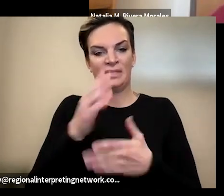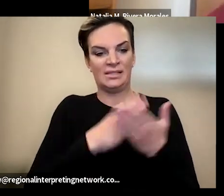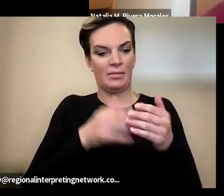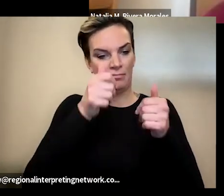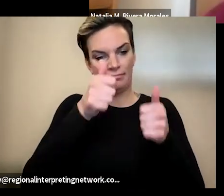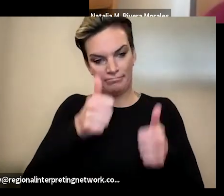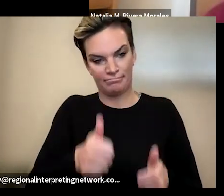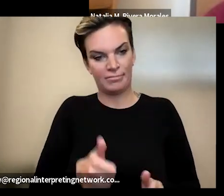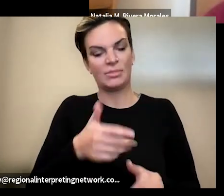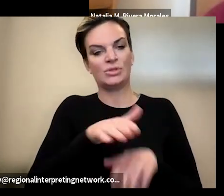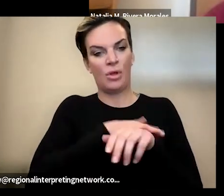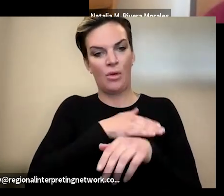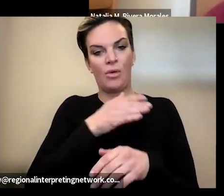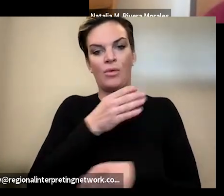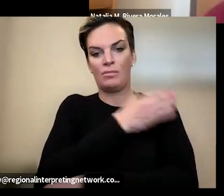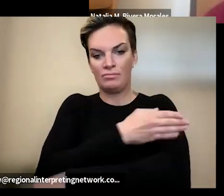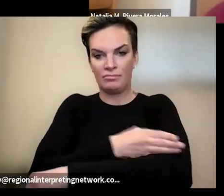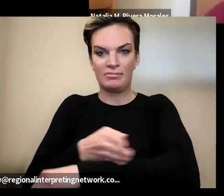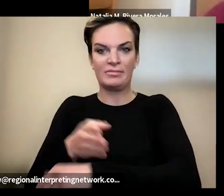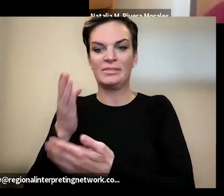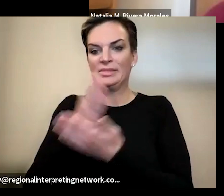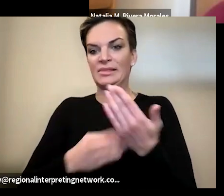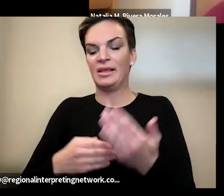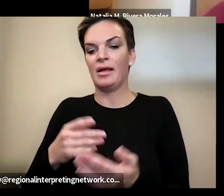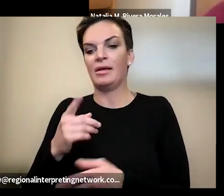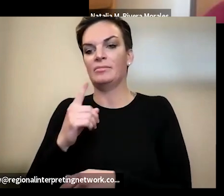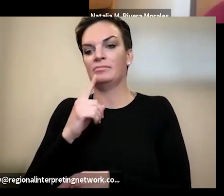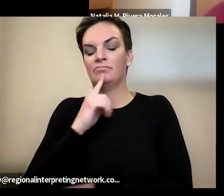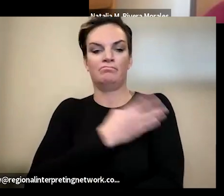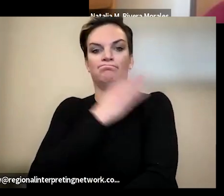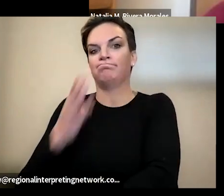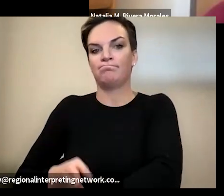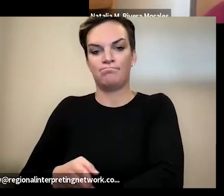like, okay you started here, now you're here. This is what's happened. So, initially I was diagnosed